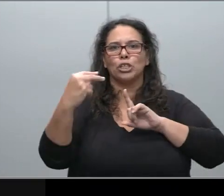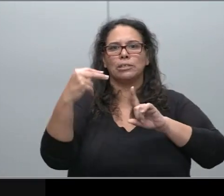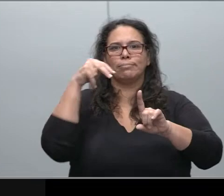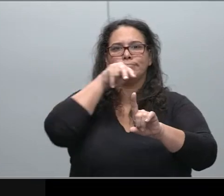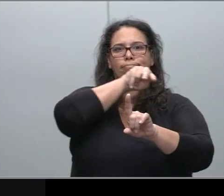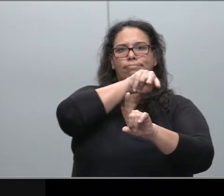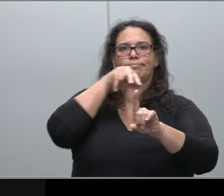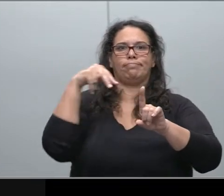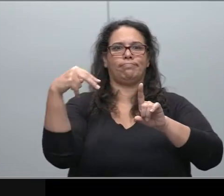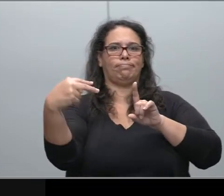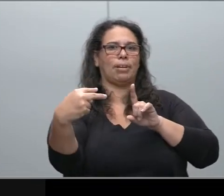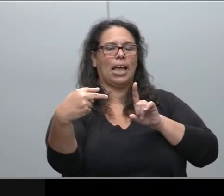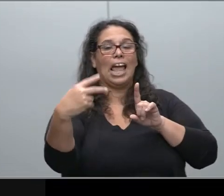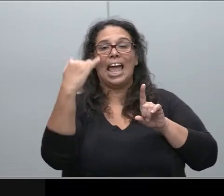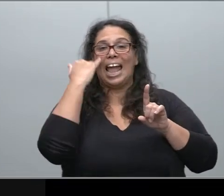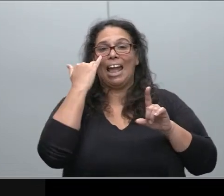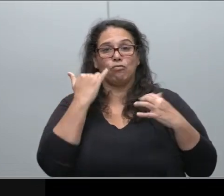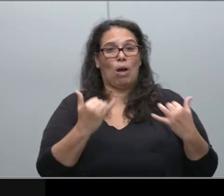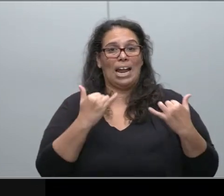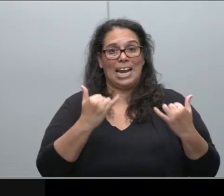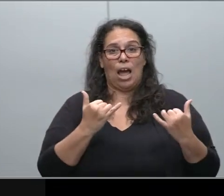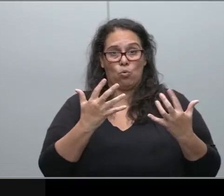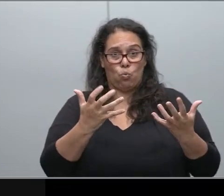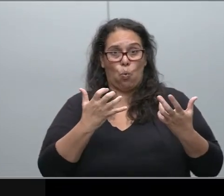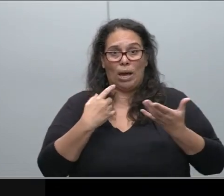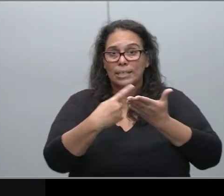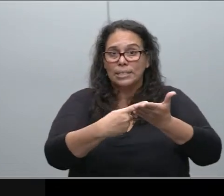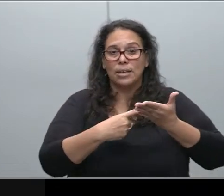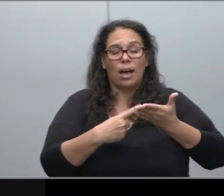But I will do my best to get you all back in if there's an issue.